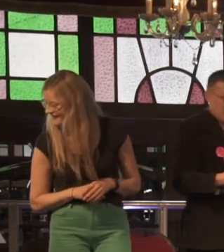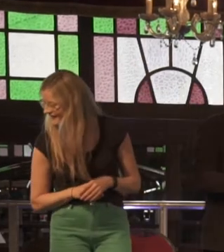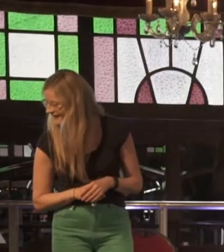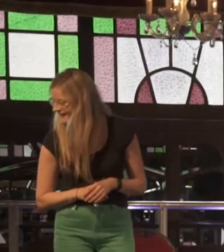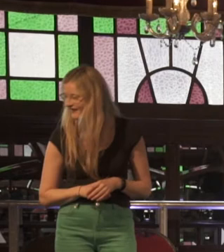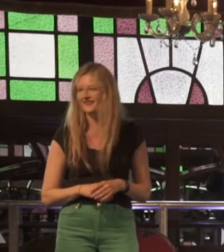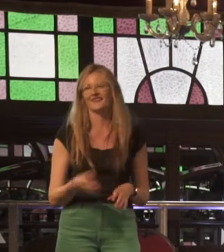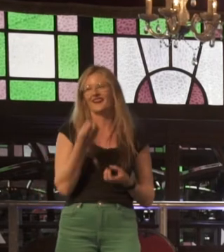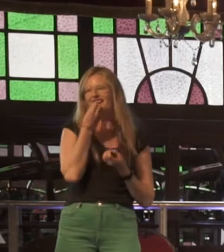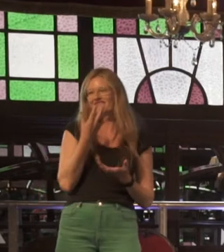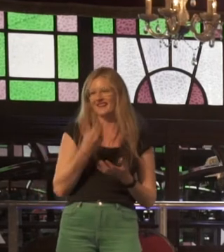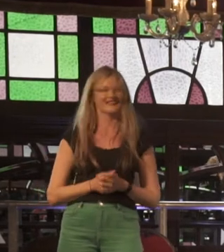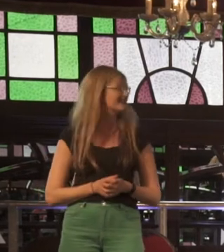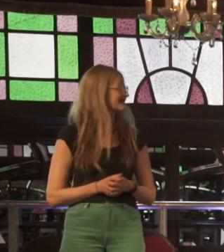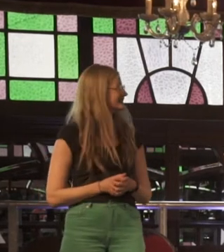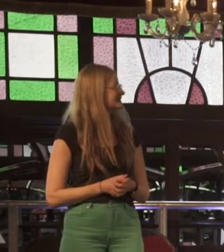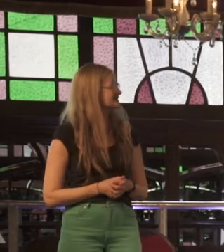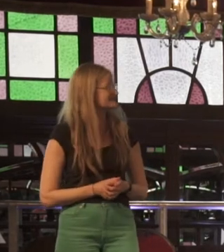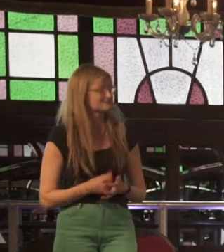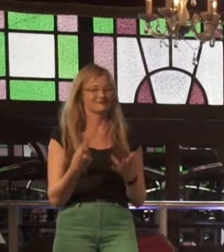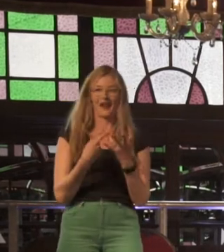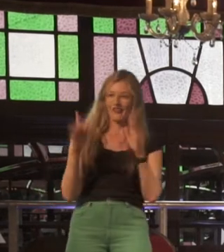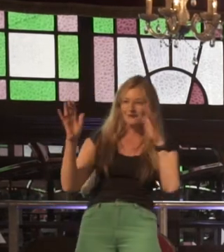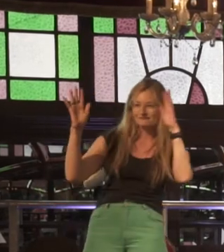There we go, lovely. Give a big hand for Cerys there!